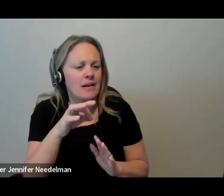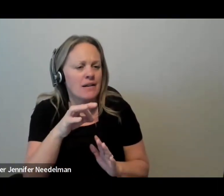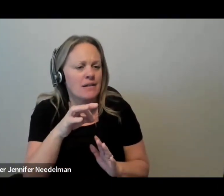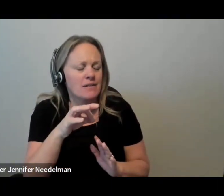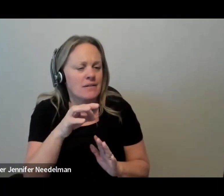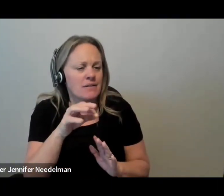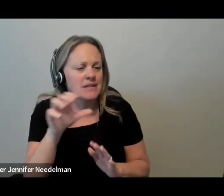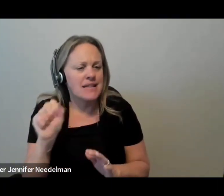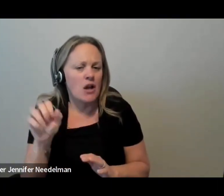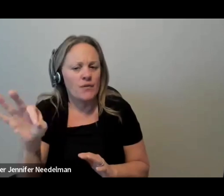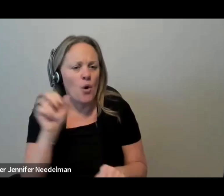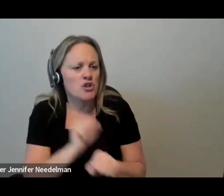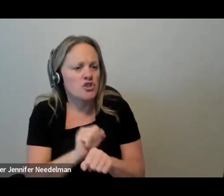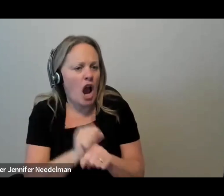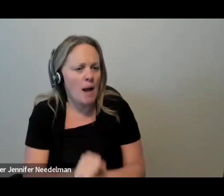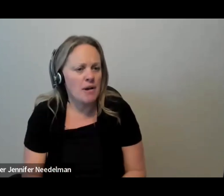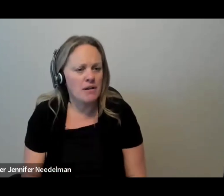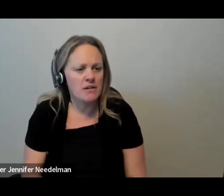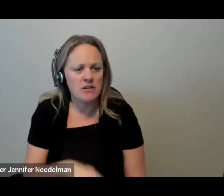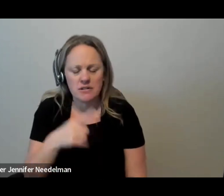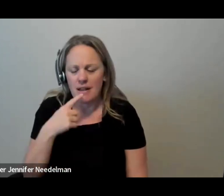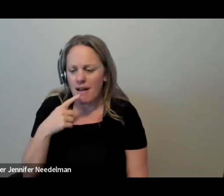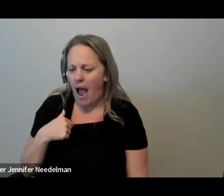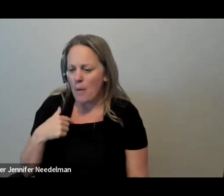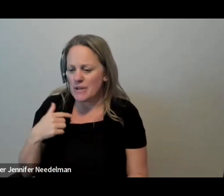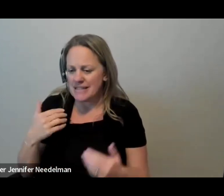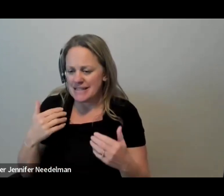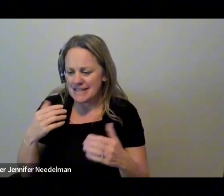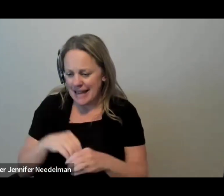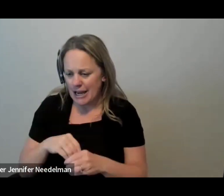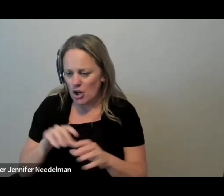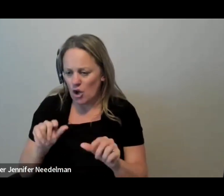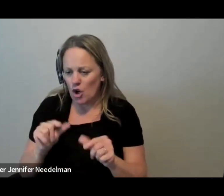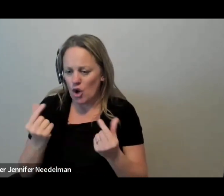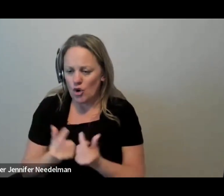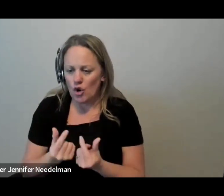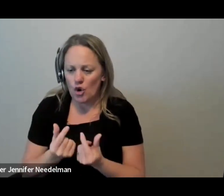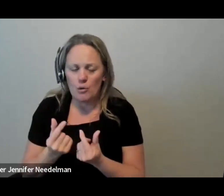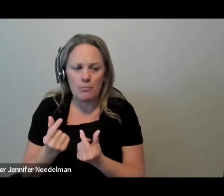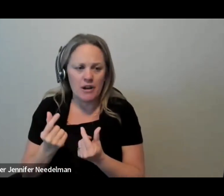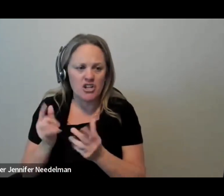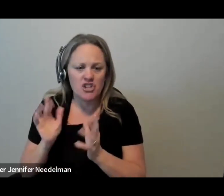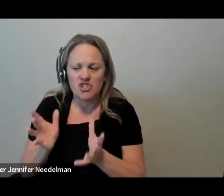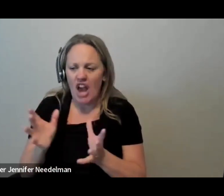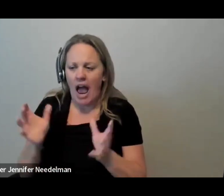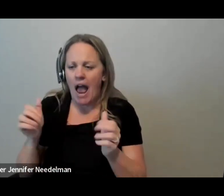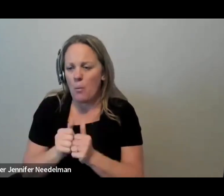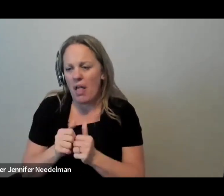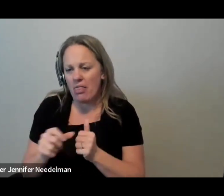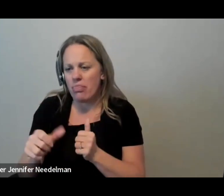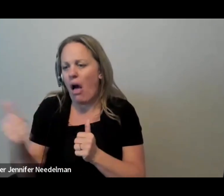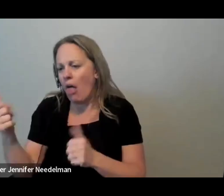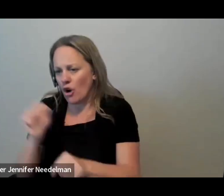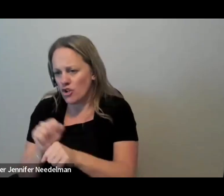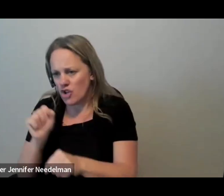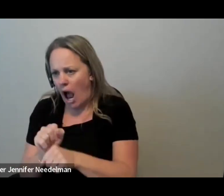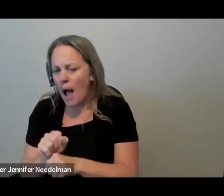Yeah, I, I was actually in a group chat for, with Level Access and employees that had moved to new positions